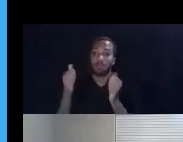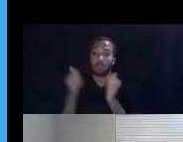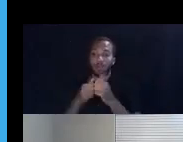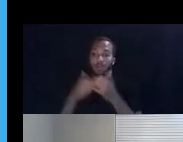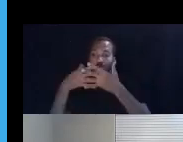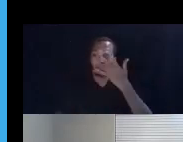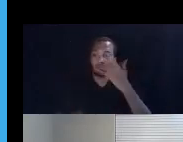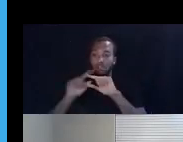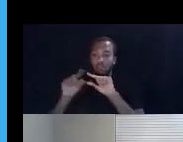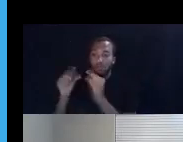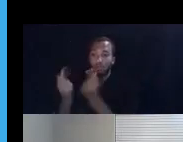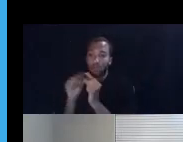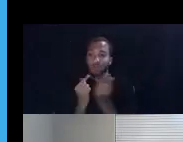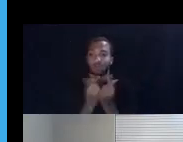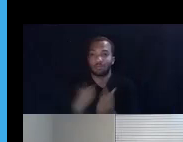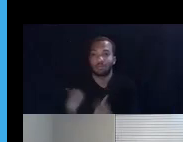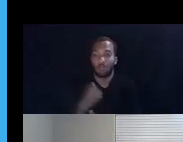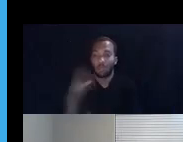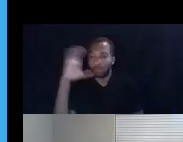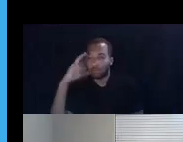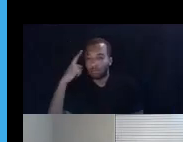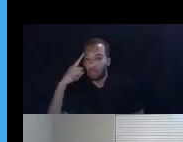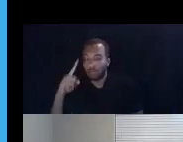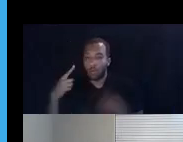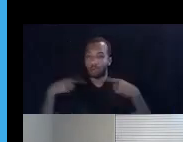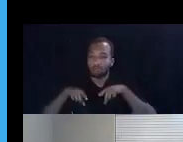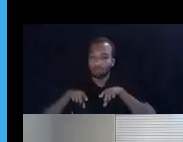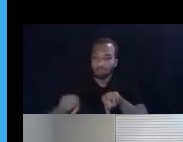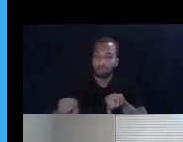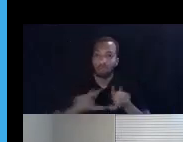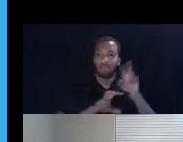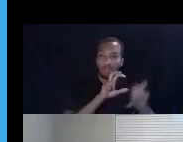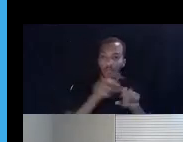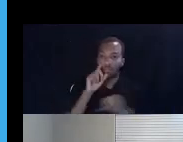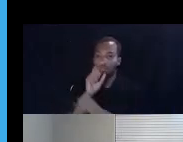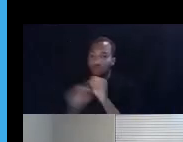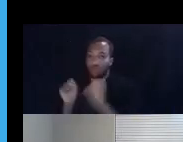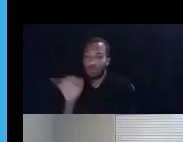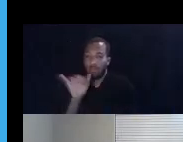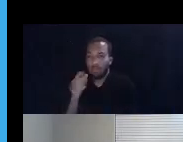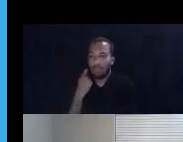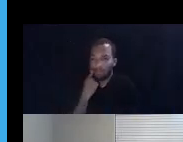where we seek to align our investments and strategies like the mini groups that we participate on with Health Share.